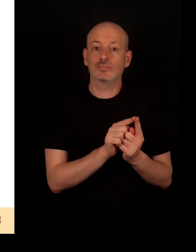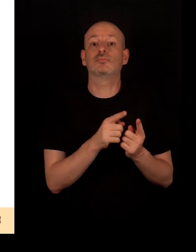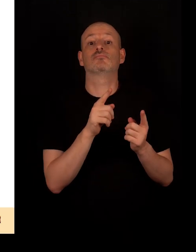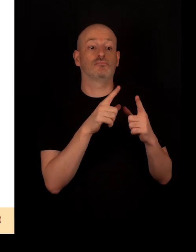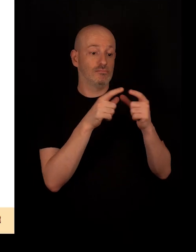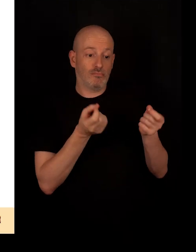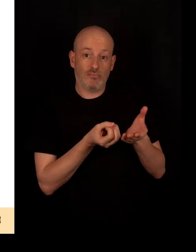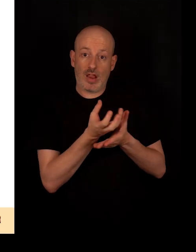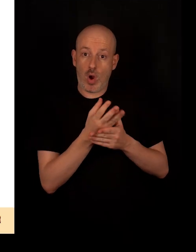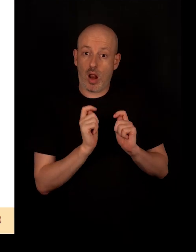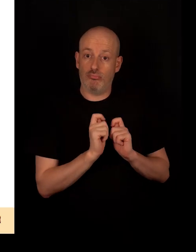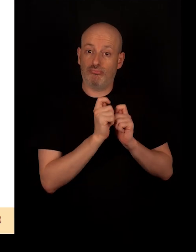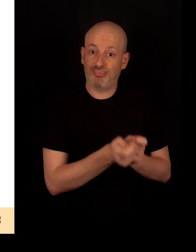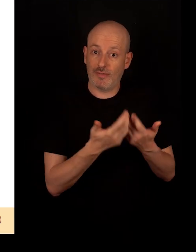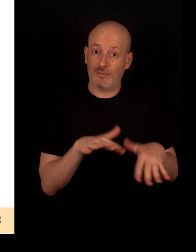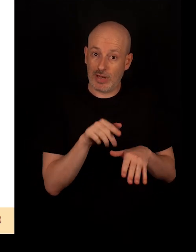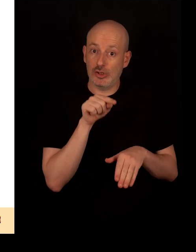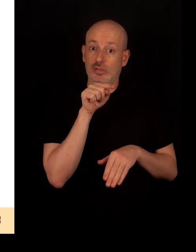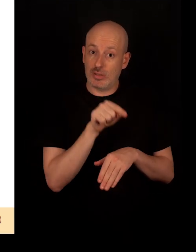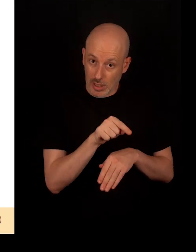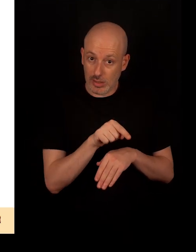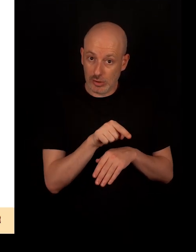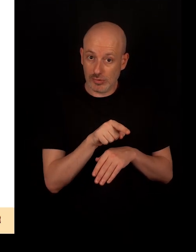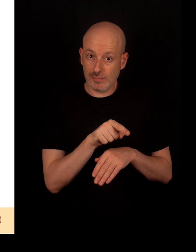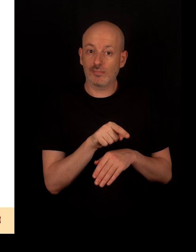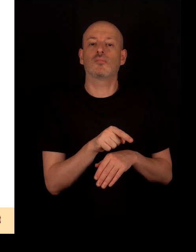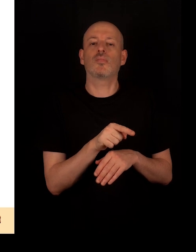and you submit your residency info card, this is